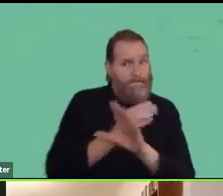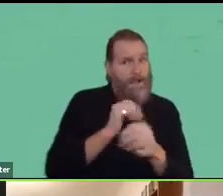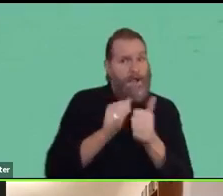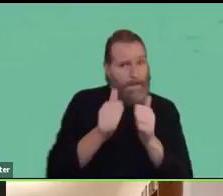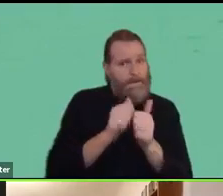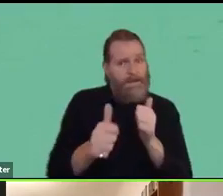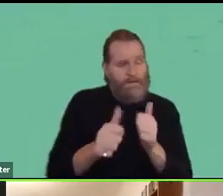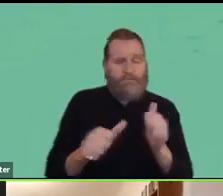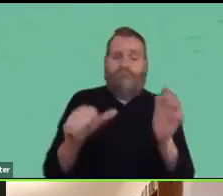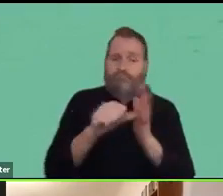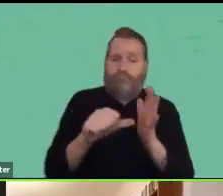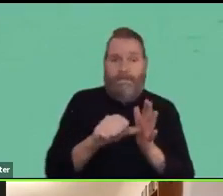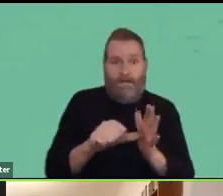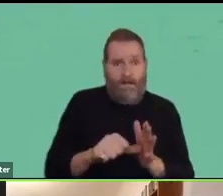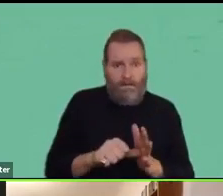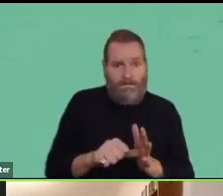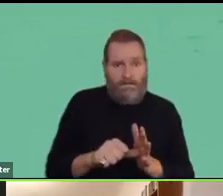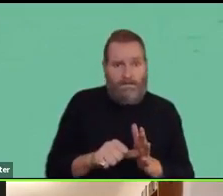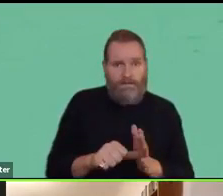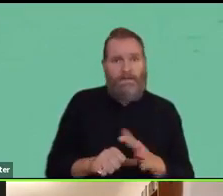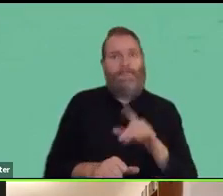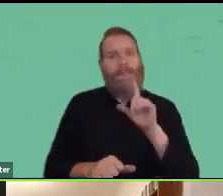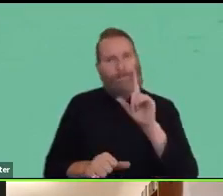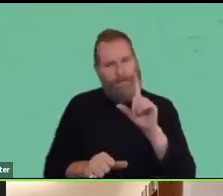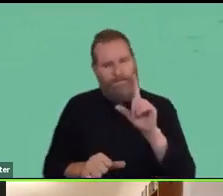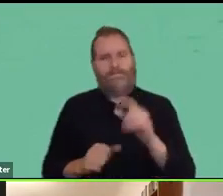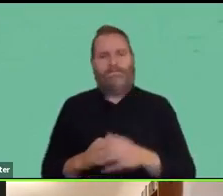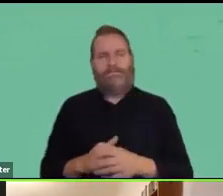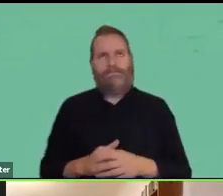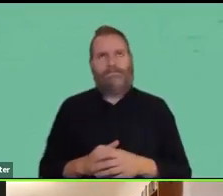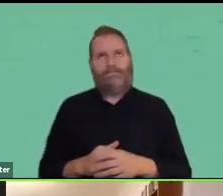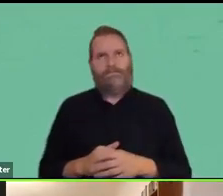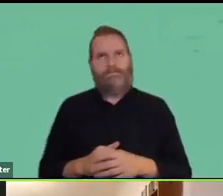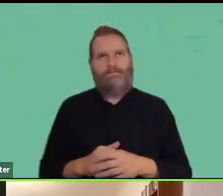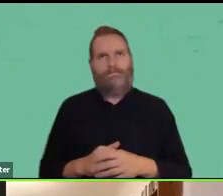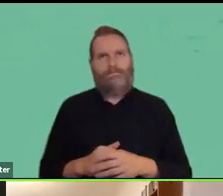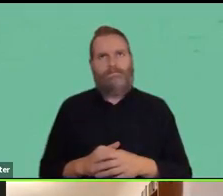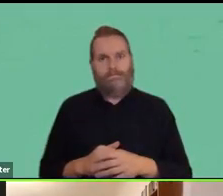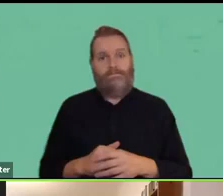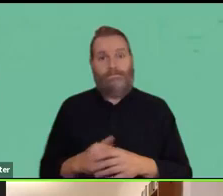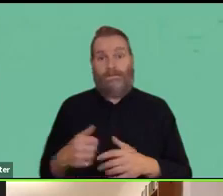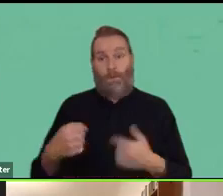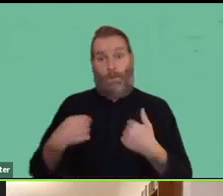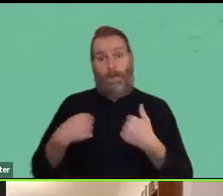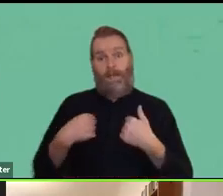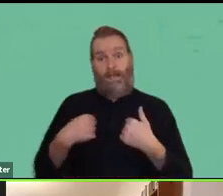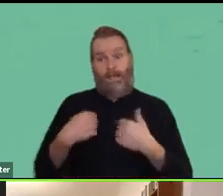it is the public sector and the civil service that has had a decade of pay restraint so we